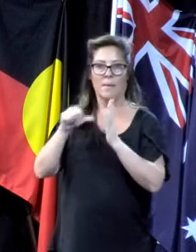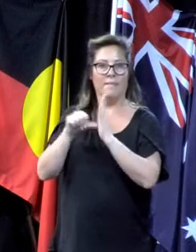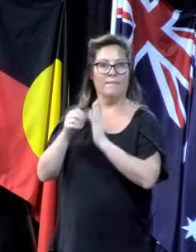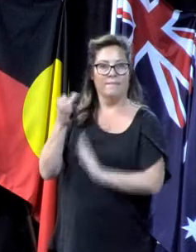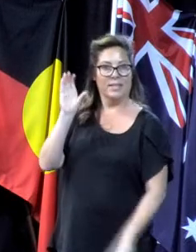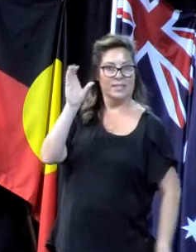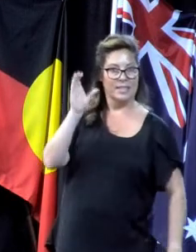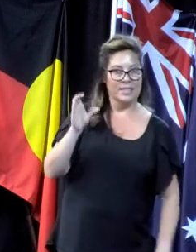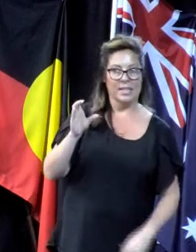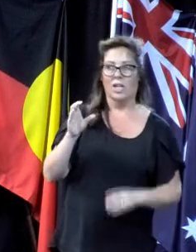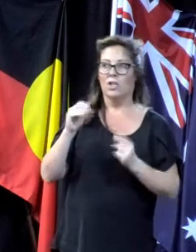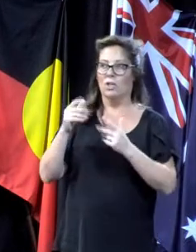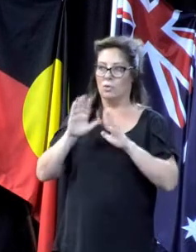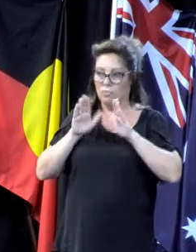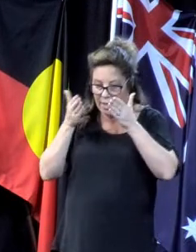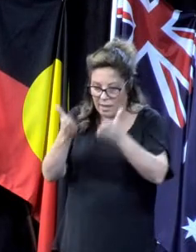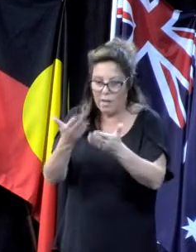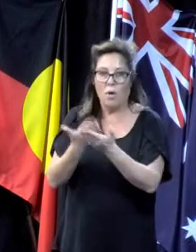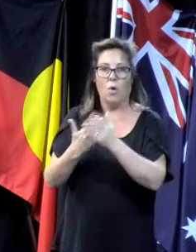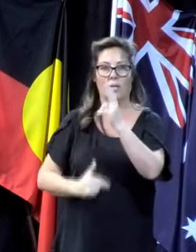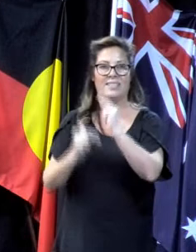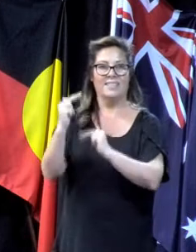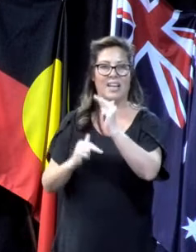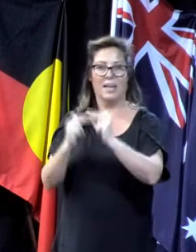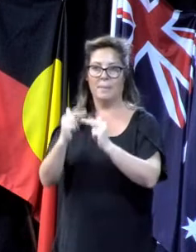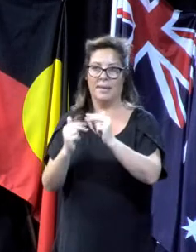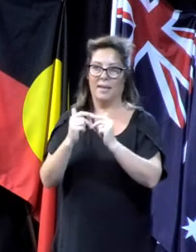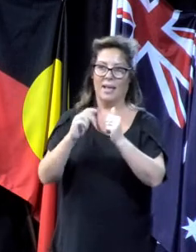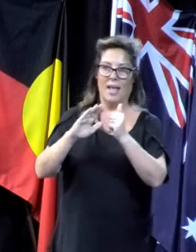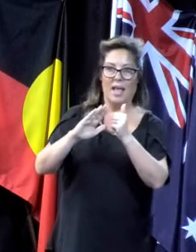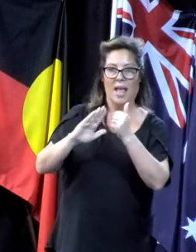an initiative for young Indigenous boys, particularly boys